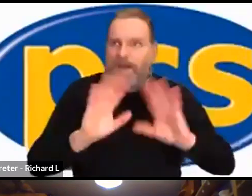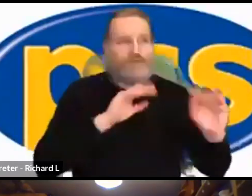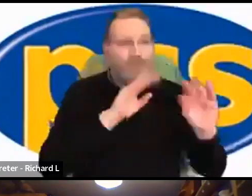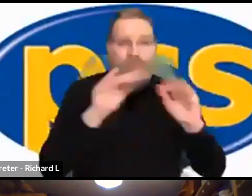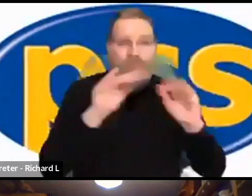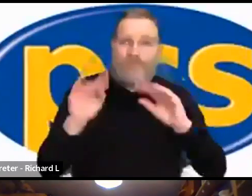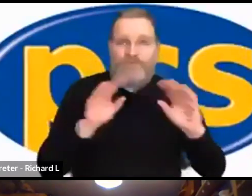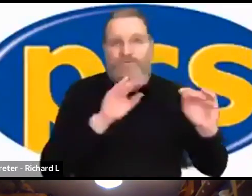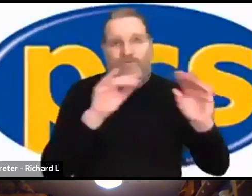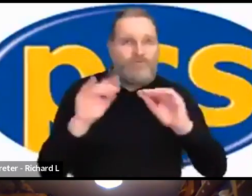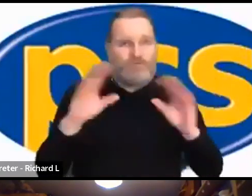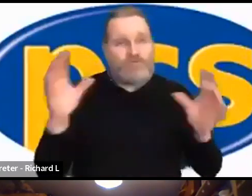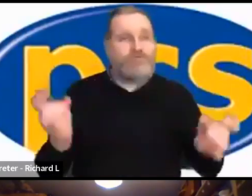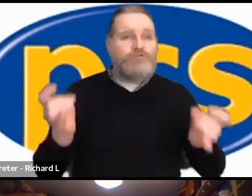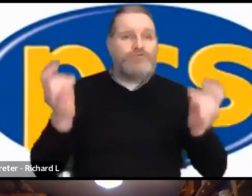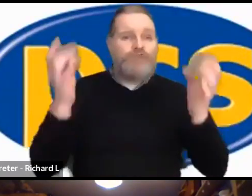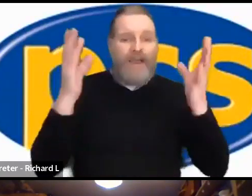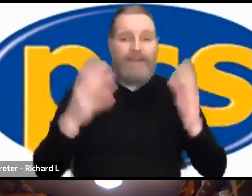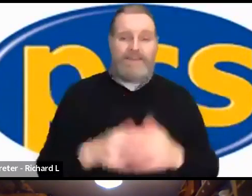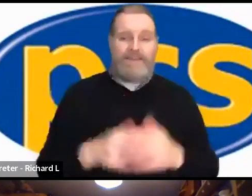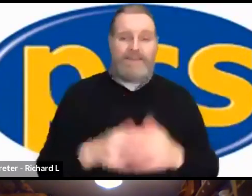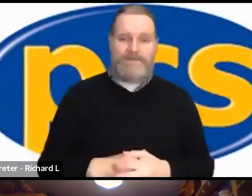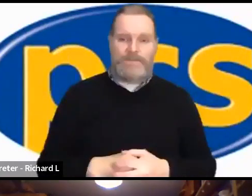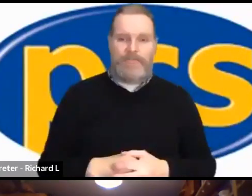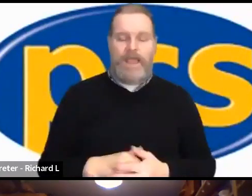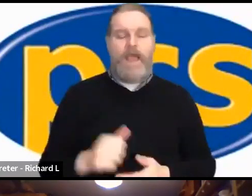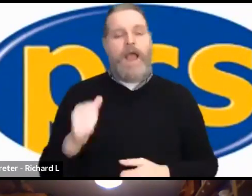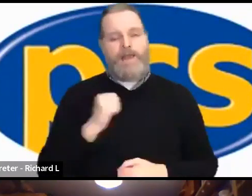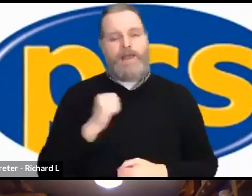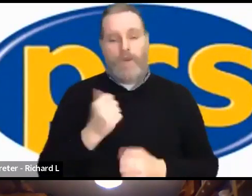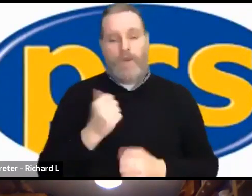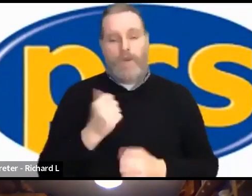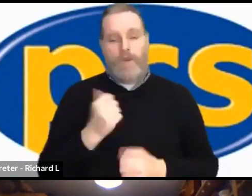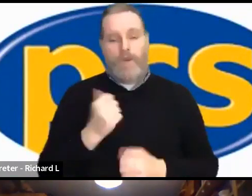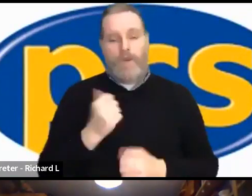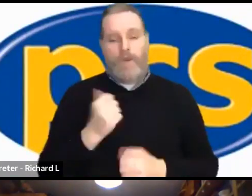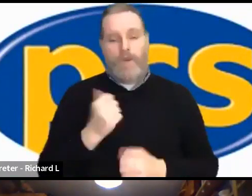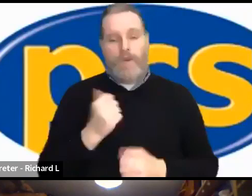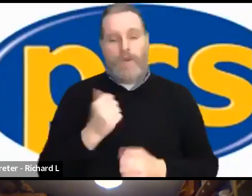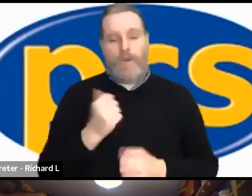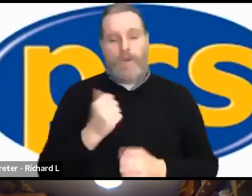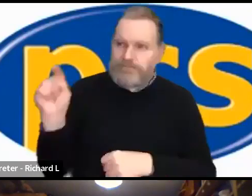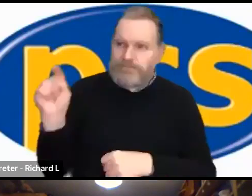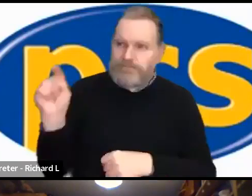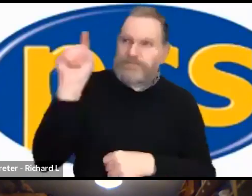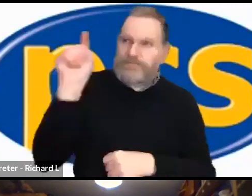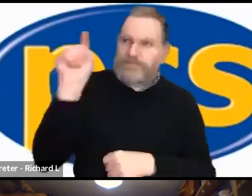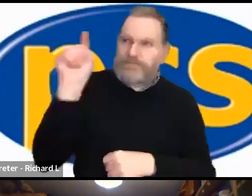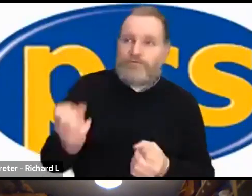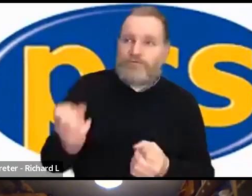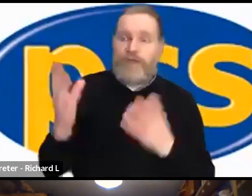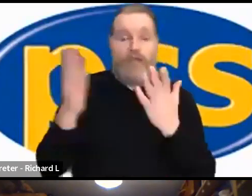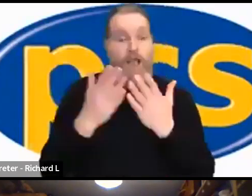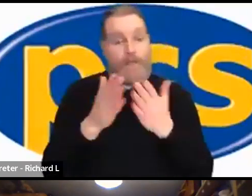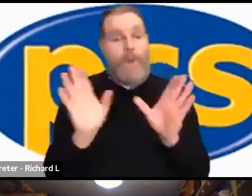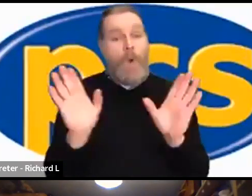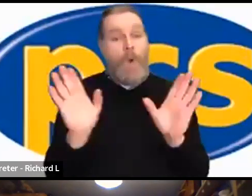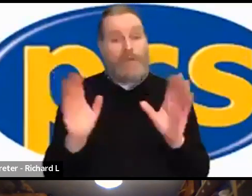together and connect with people so many different so many different agencies that are going on strike next week I will build in I will be open and honest, and